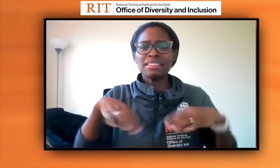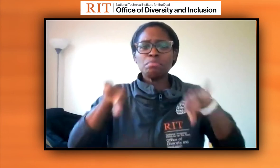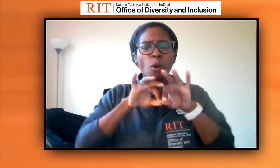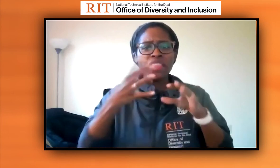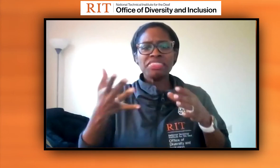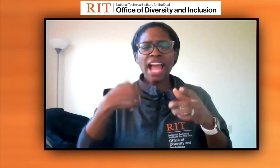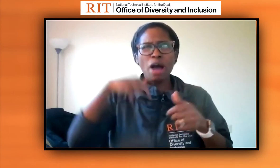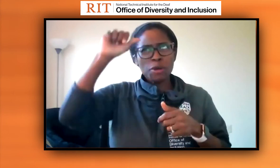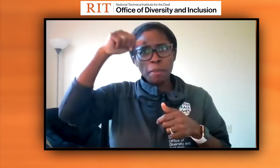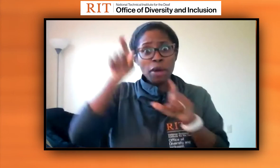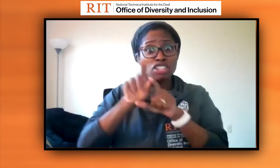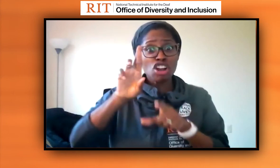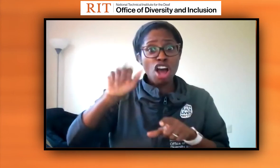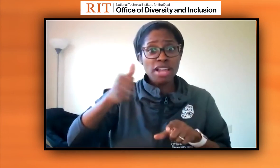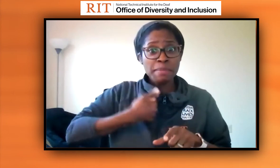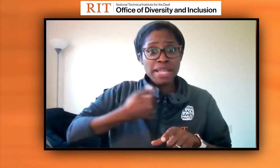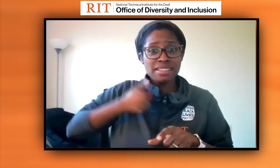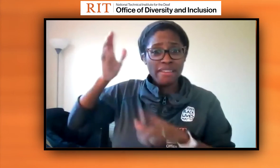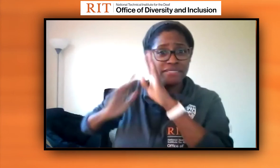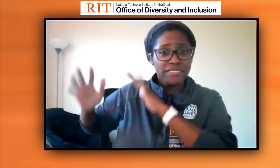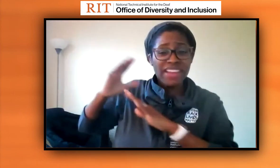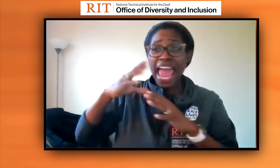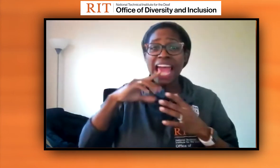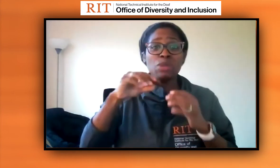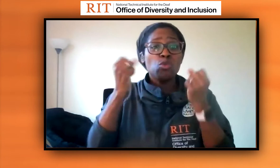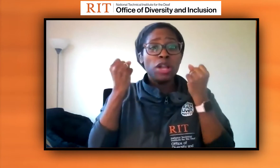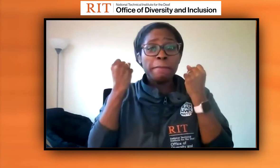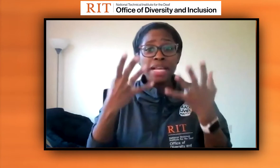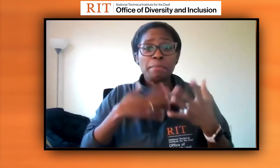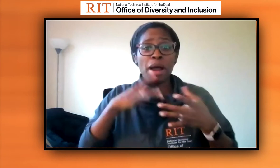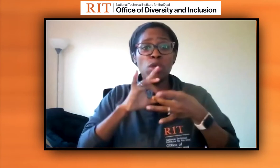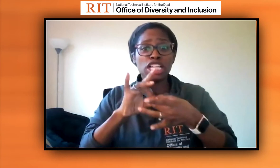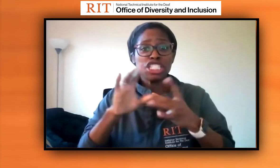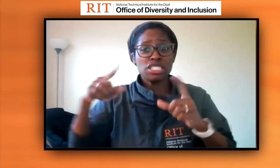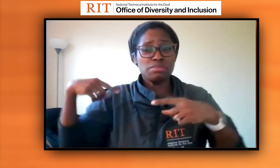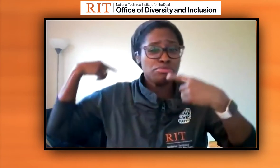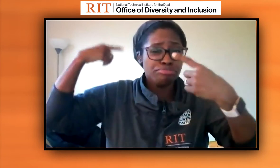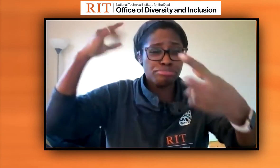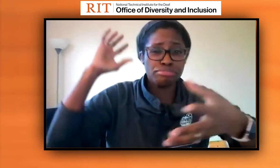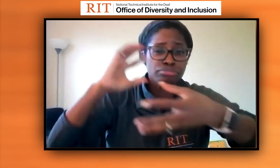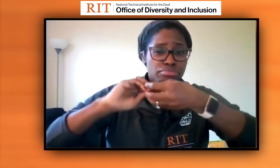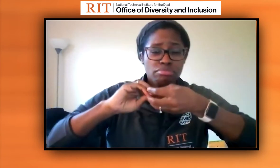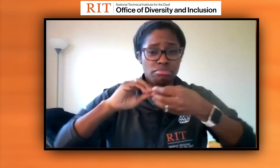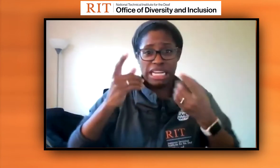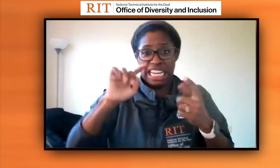One thing I remember about being an RA is everything was about relationships,